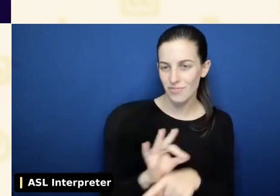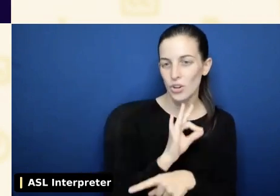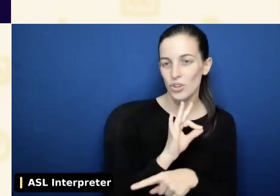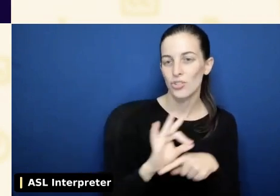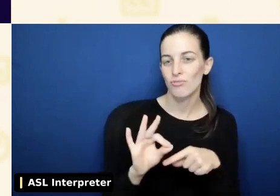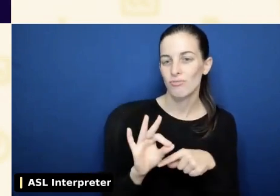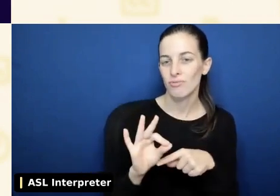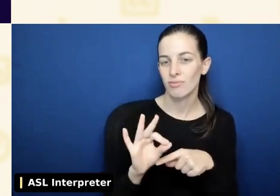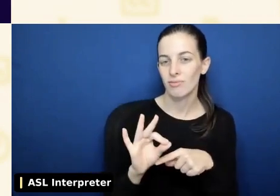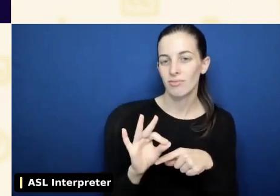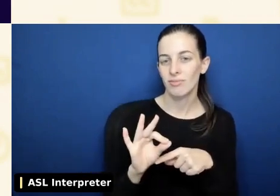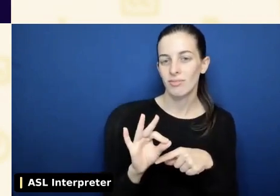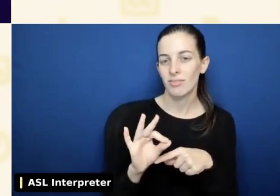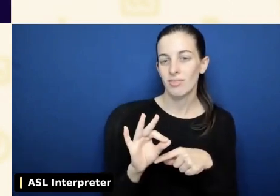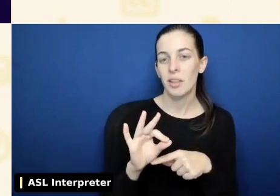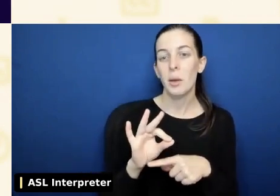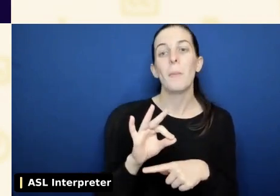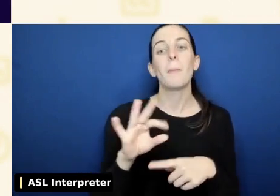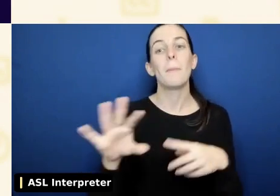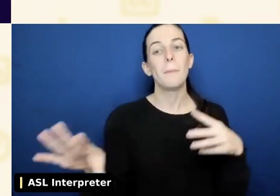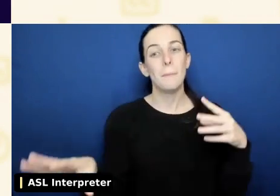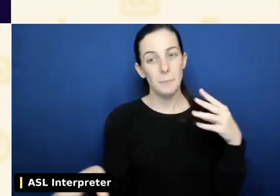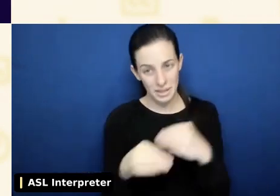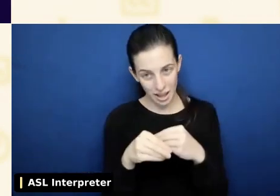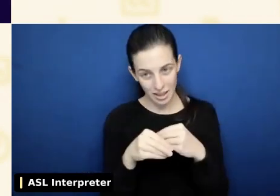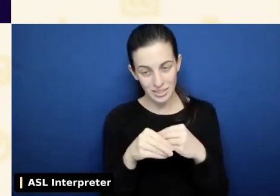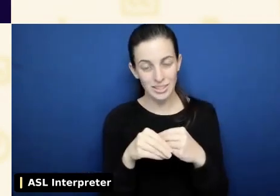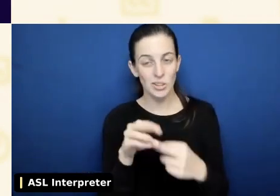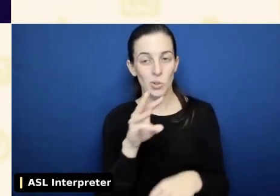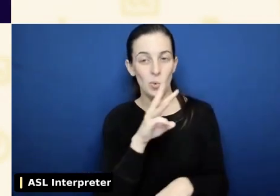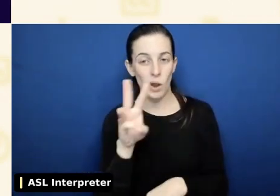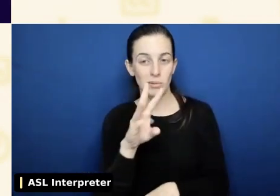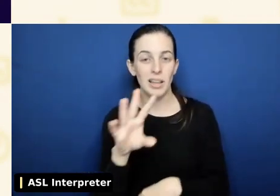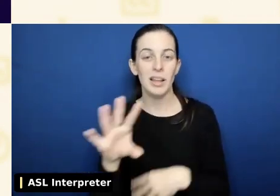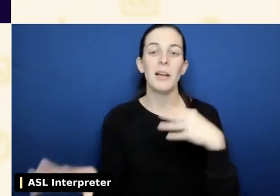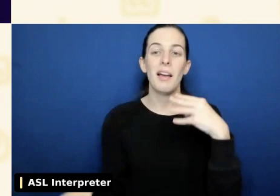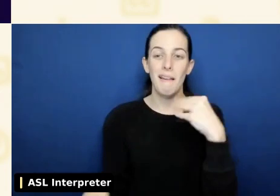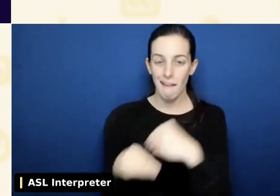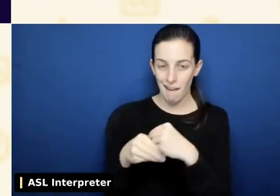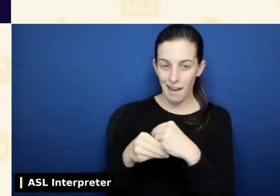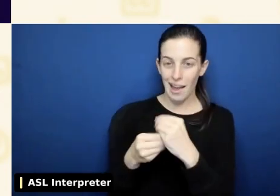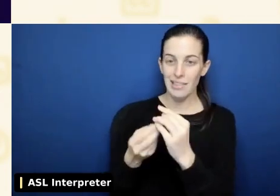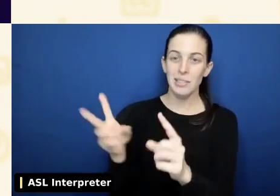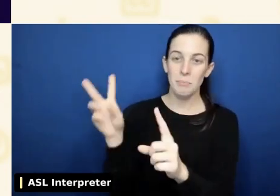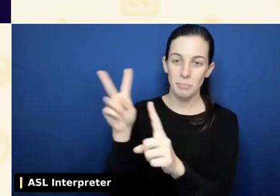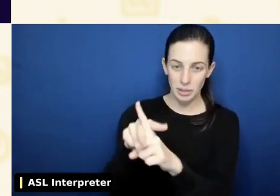and integrates with the plug-in without causing problems